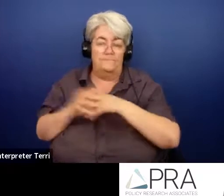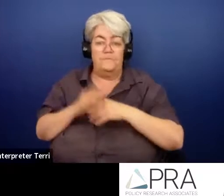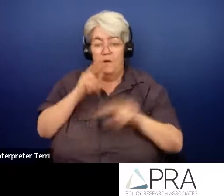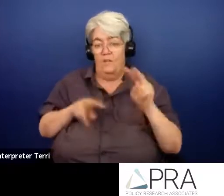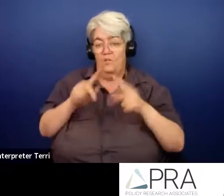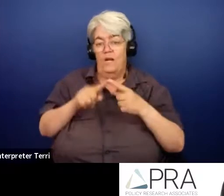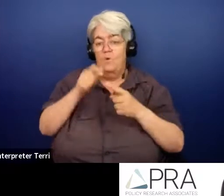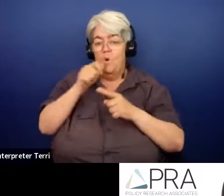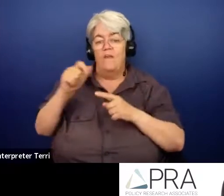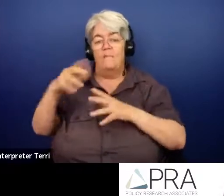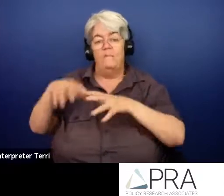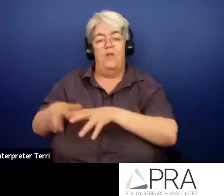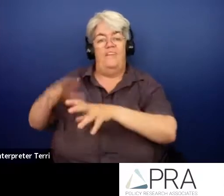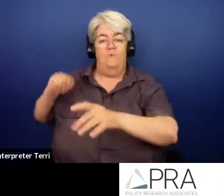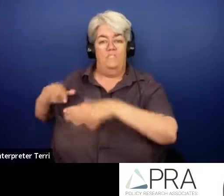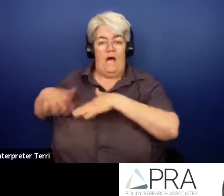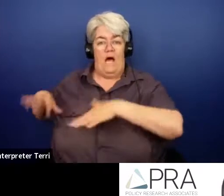are that can be champions and try to make